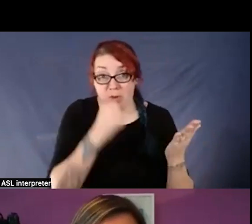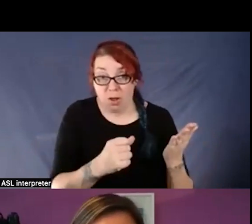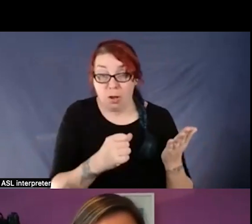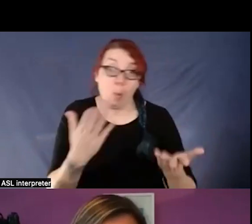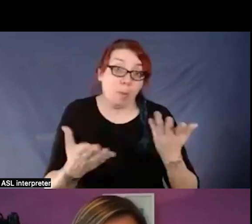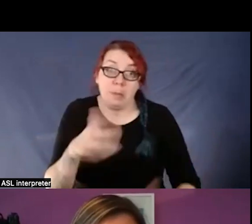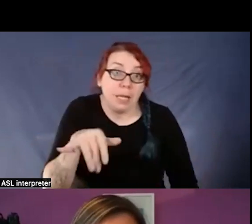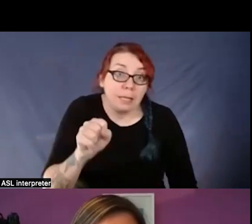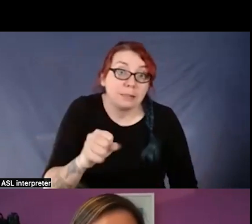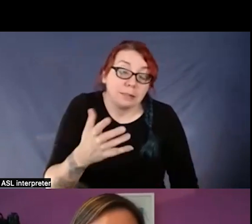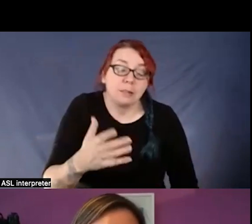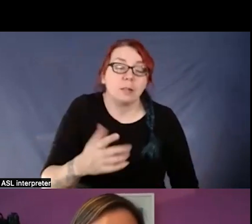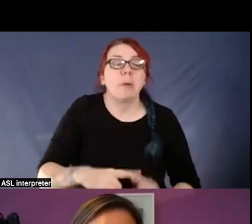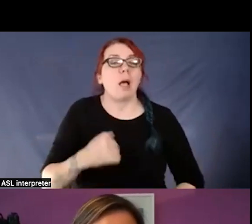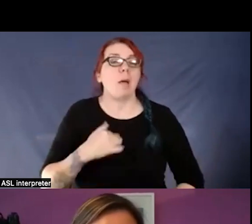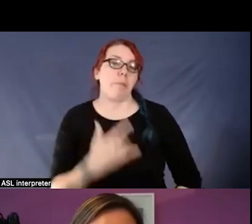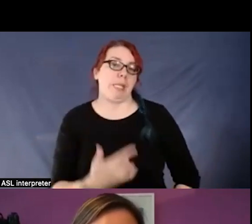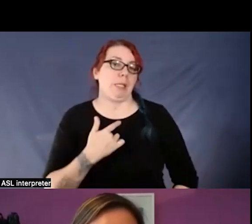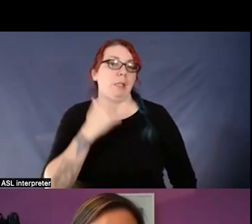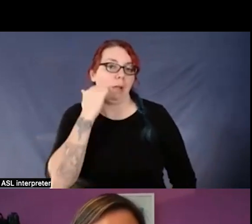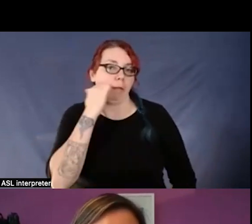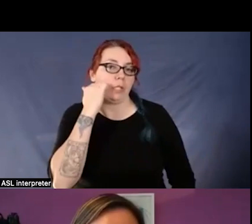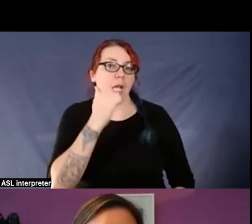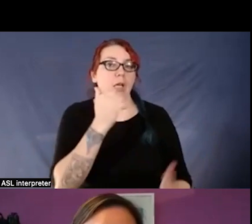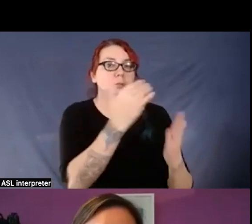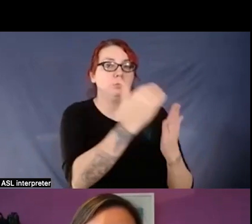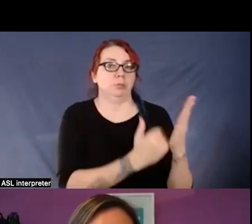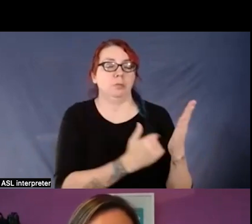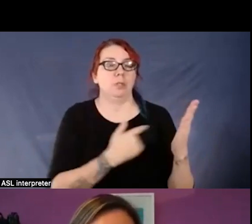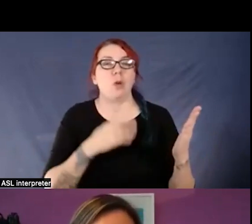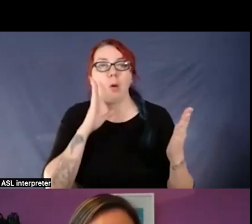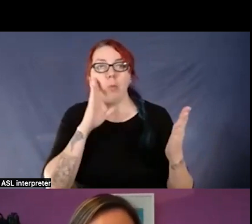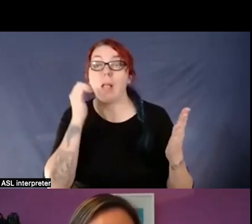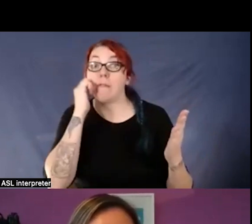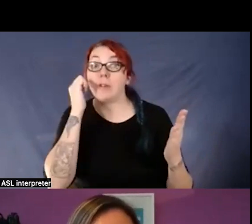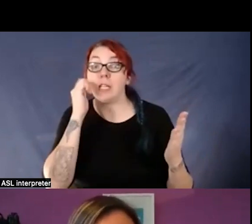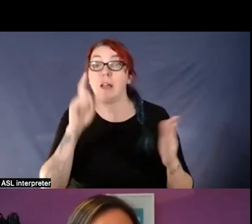that I work on. So at the beginning of each day I review what I didn't complete the day before,